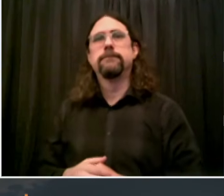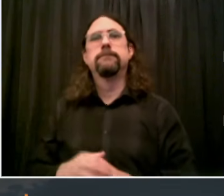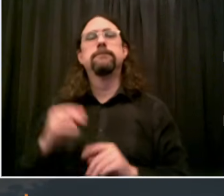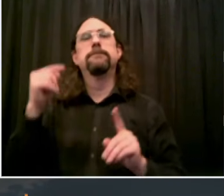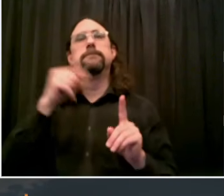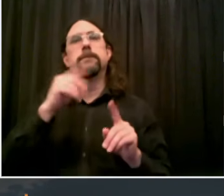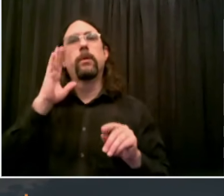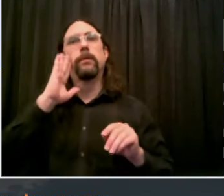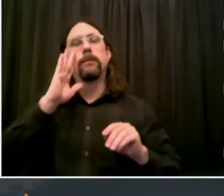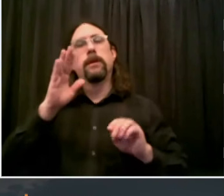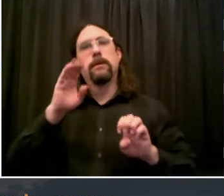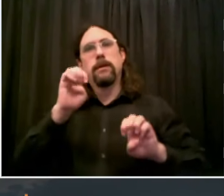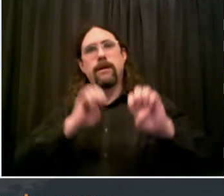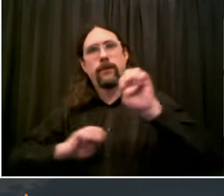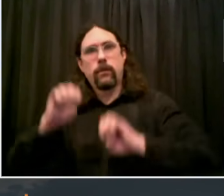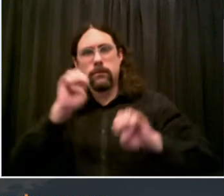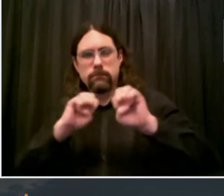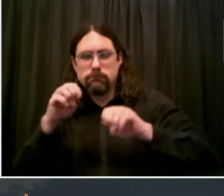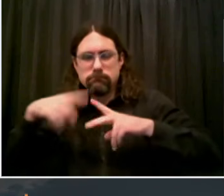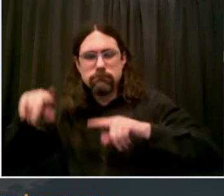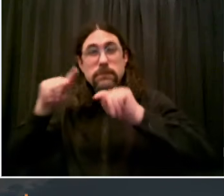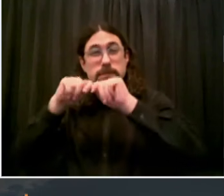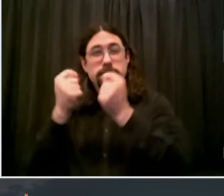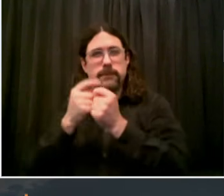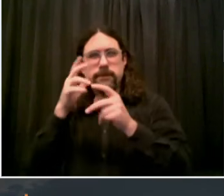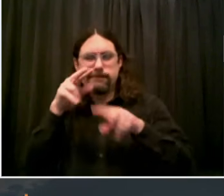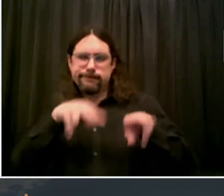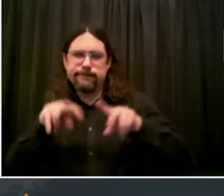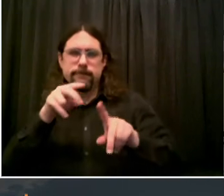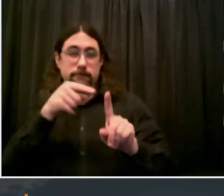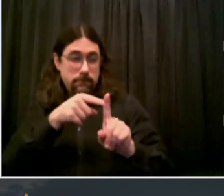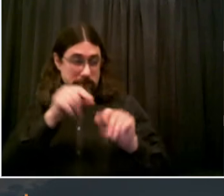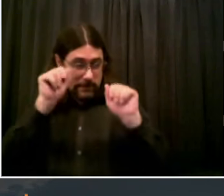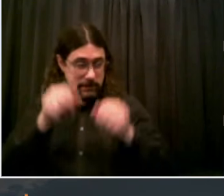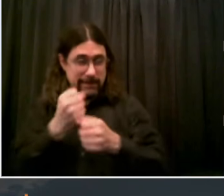WE'RE GOING TO HELP YOU EVALUATE WHETHER YOU CAN PROPERLY STAY IN